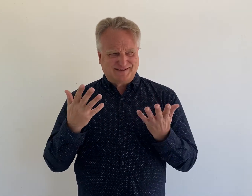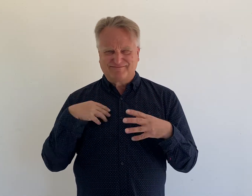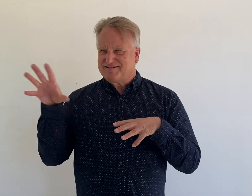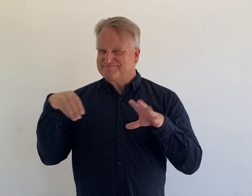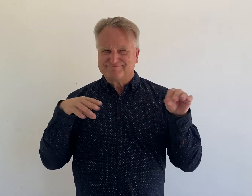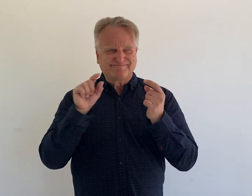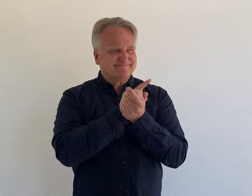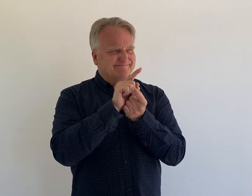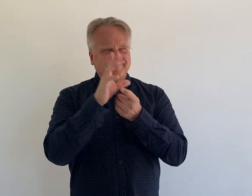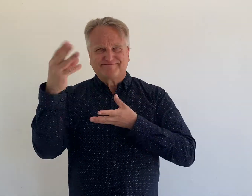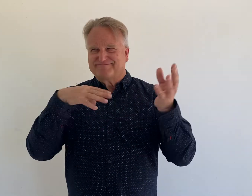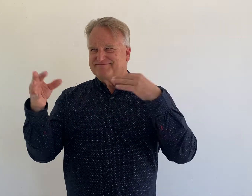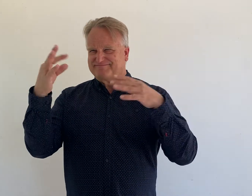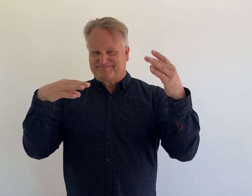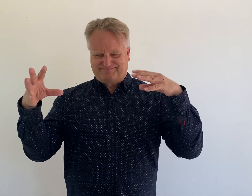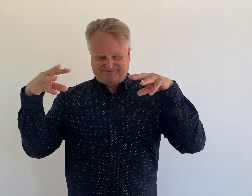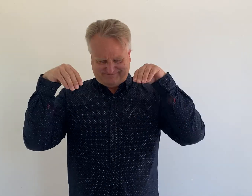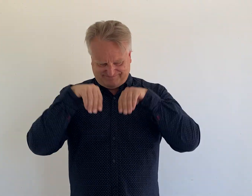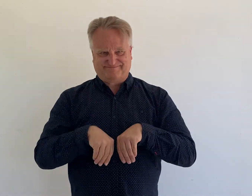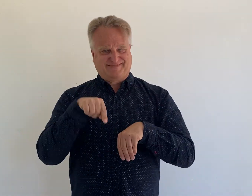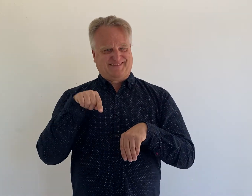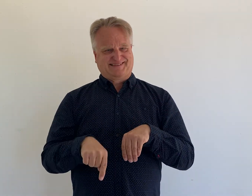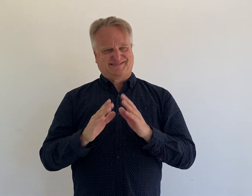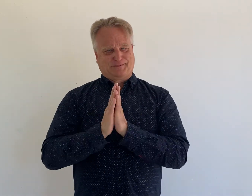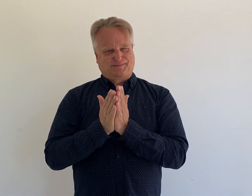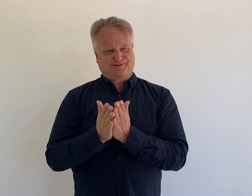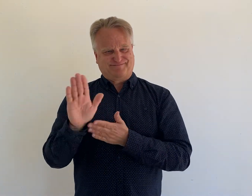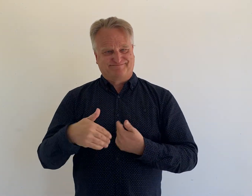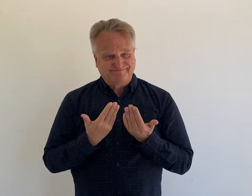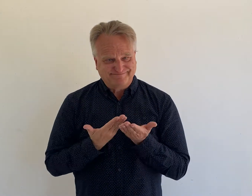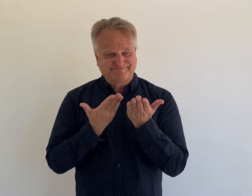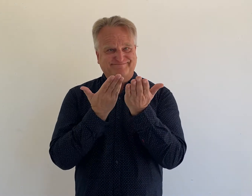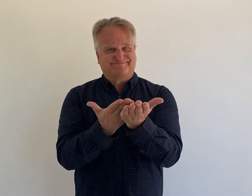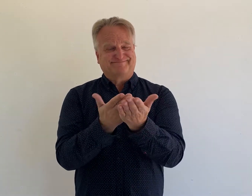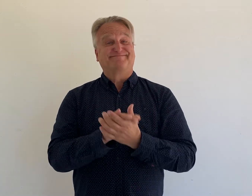Through all these exchanges, I’ve compiled the information in a way that I hope is accessible to the readers of this book.